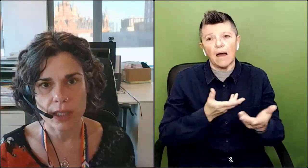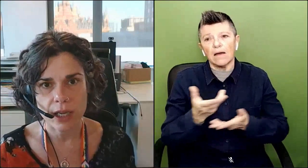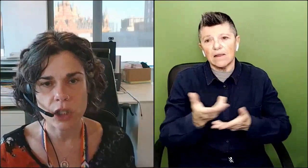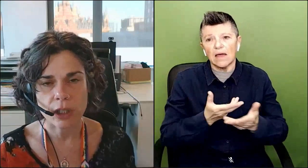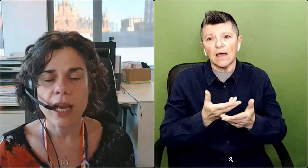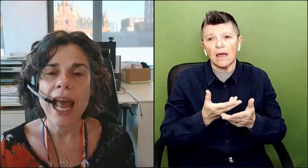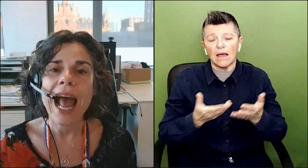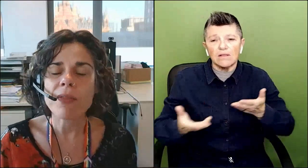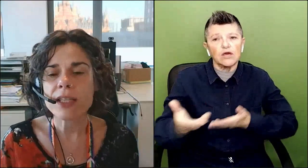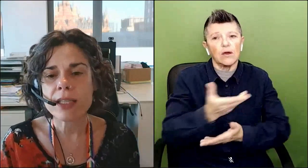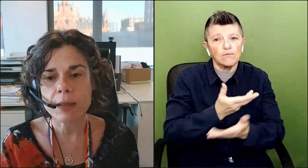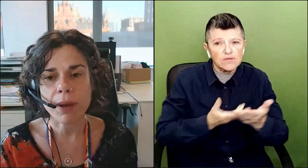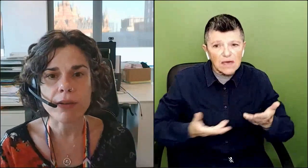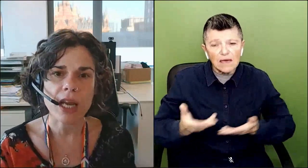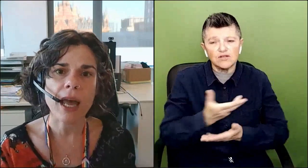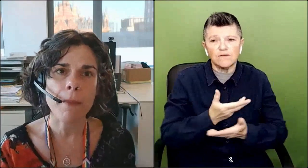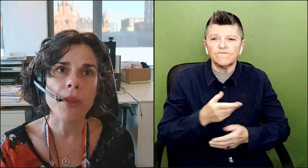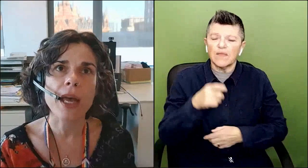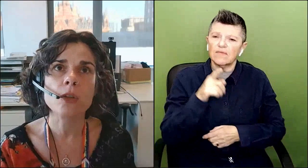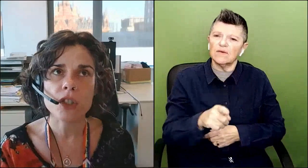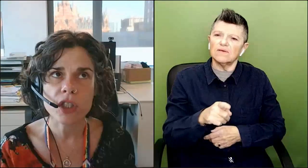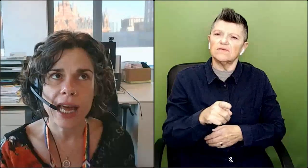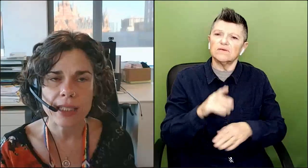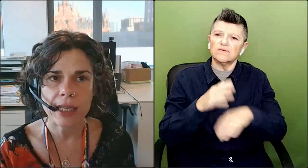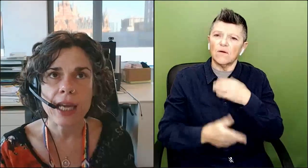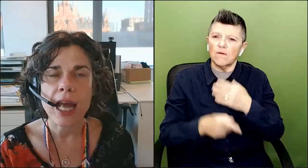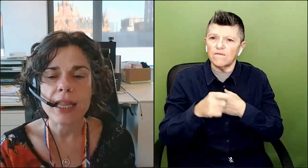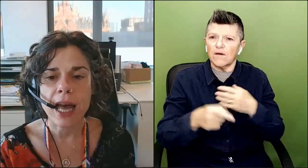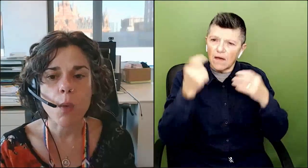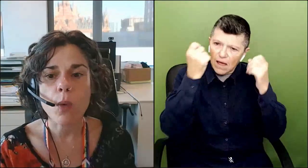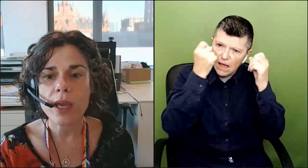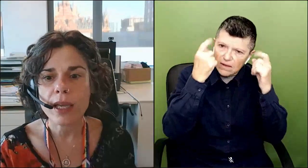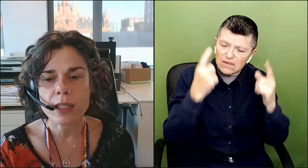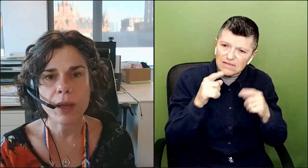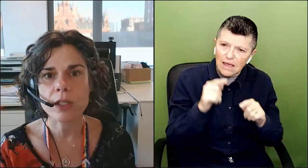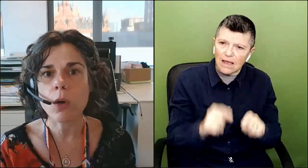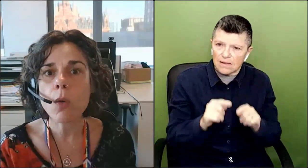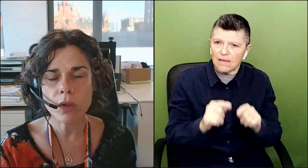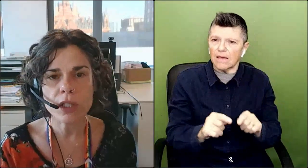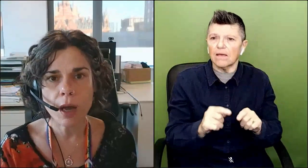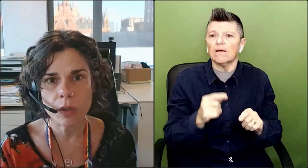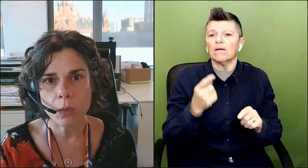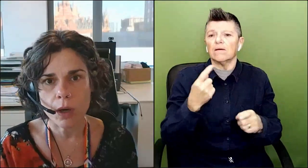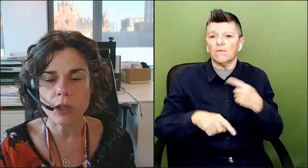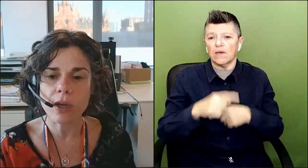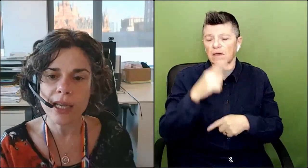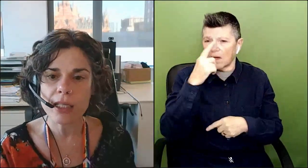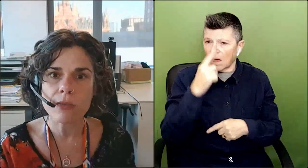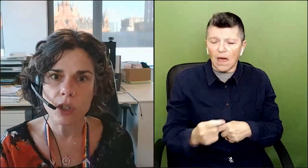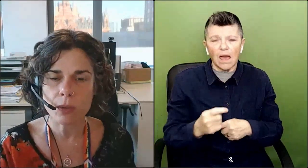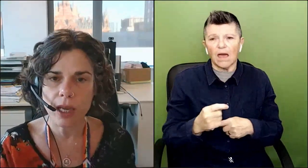And this is about an understanding that we can spend all the time in the world on individual